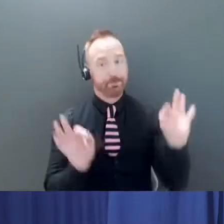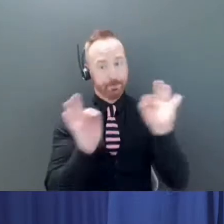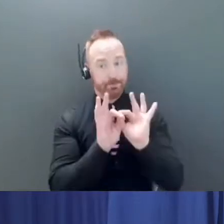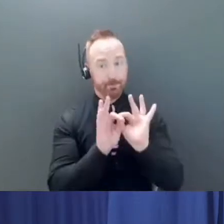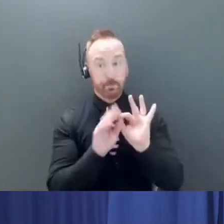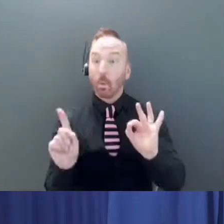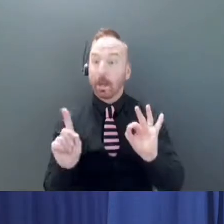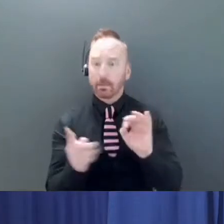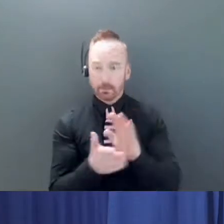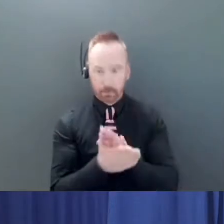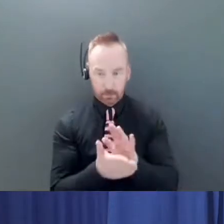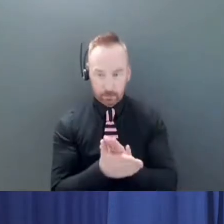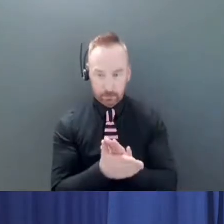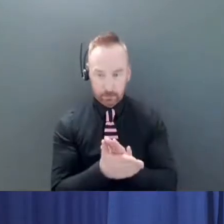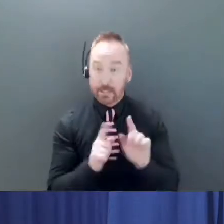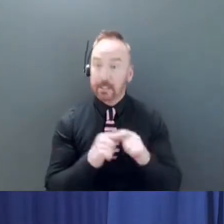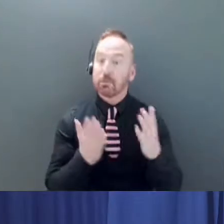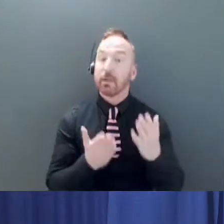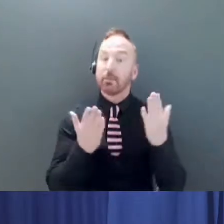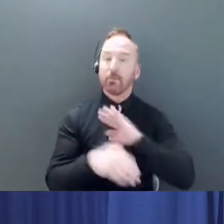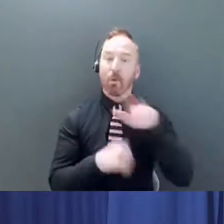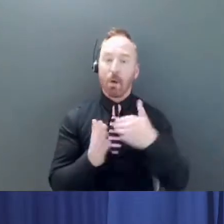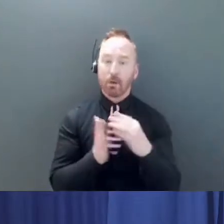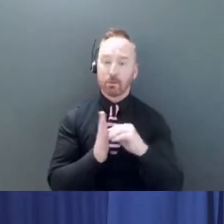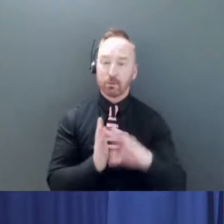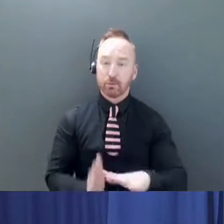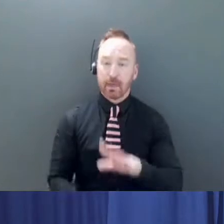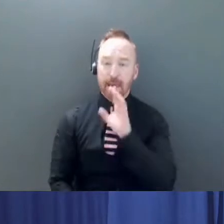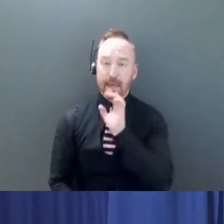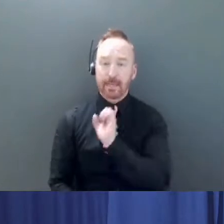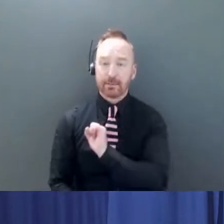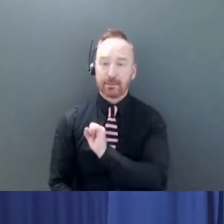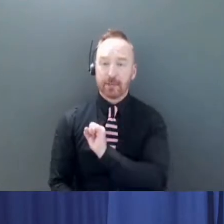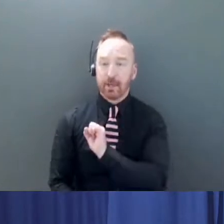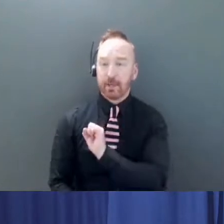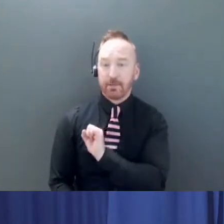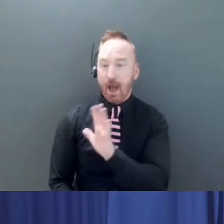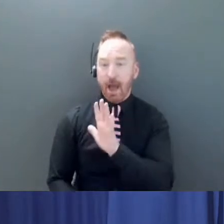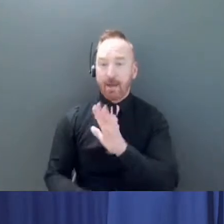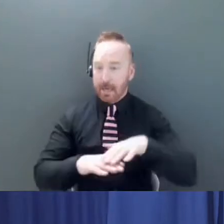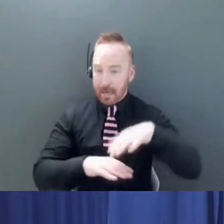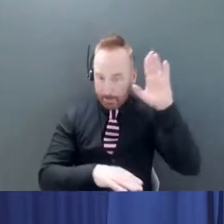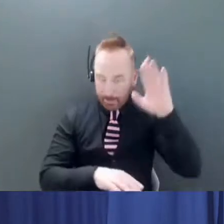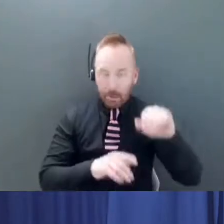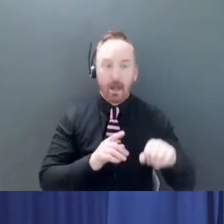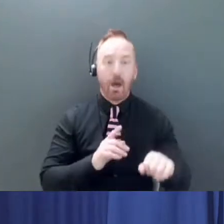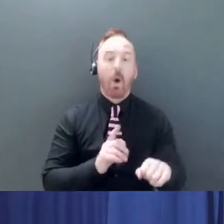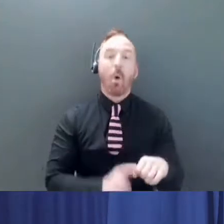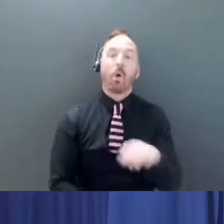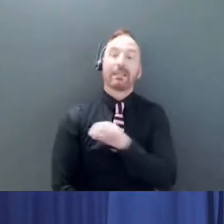students aged 5 and older as well as staff to wear masks while in indoor settings outside of the classroom.